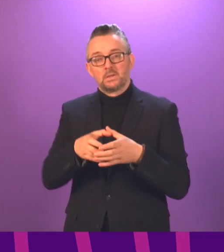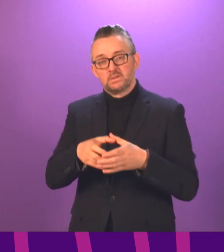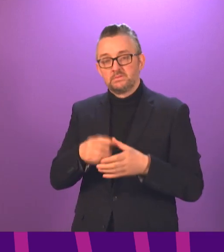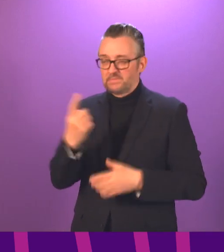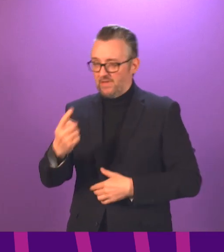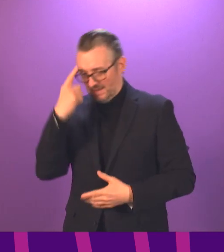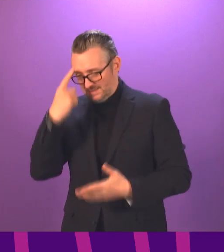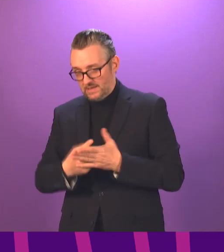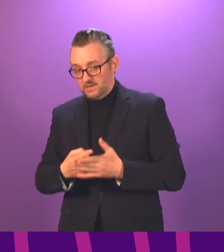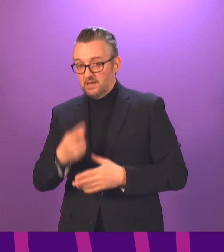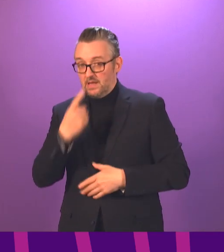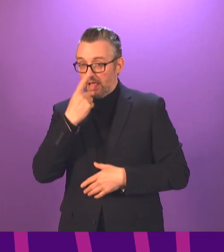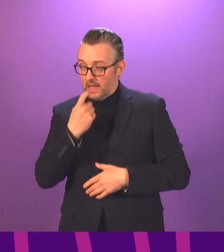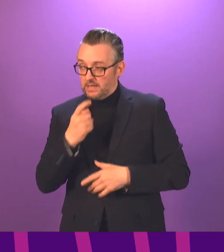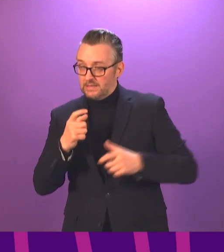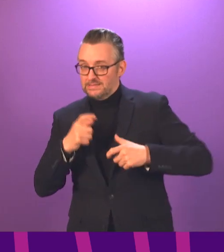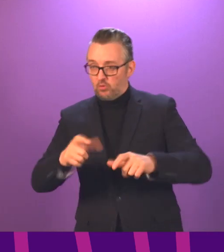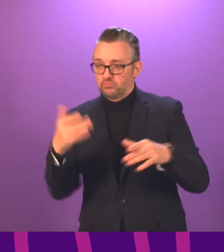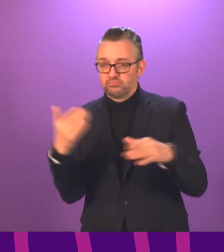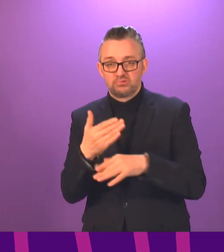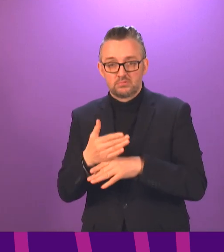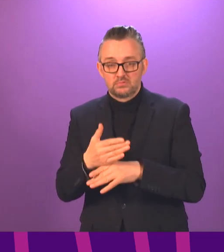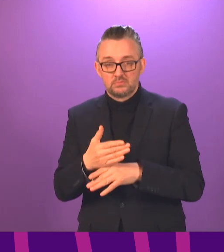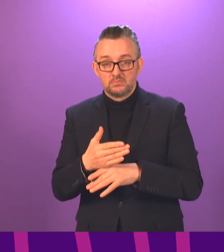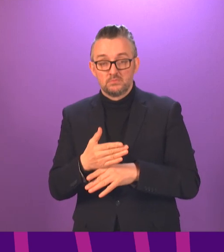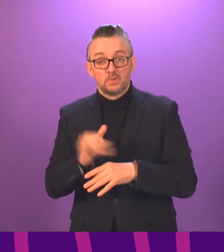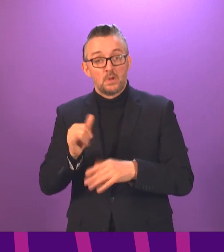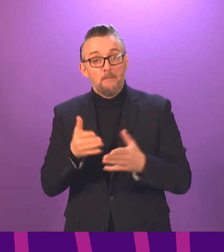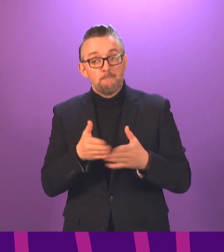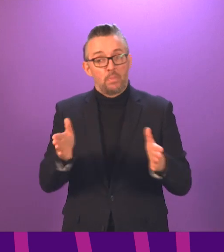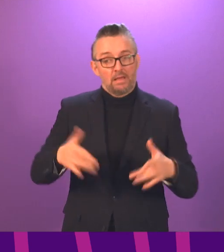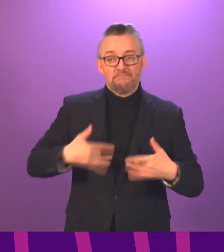should pursue such activity, whether it will be welcomed by the public and in what type